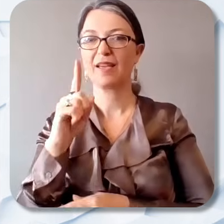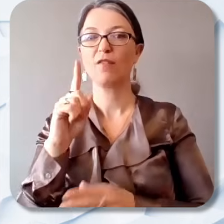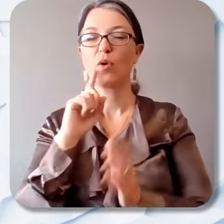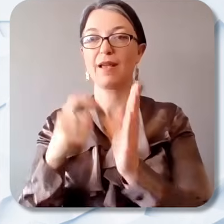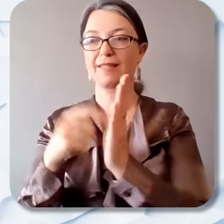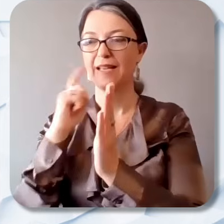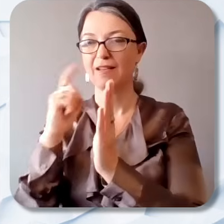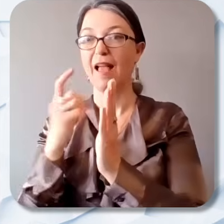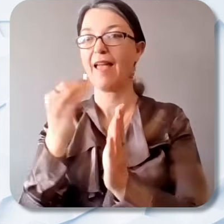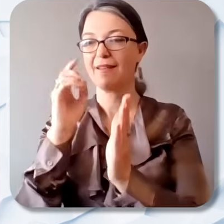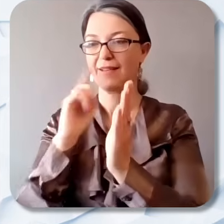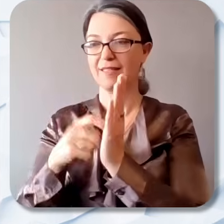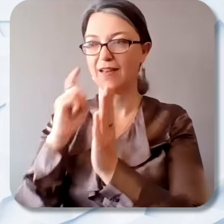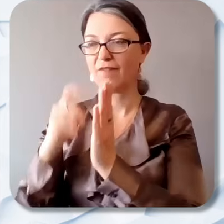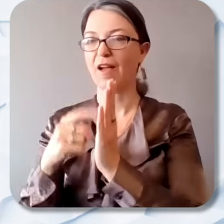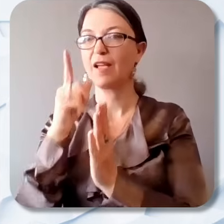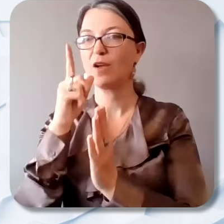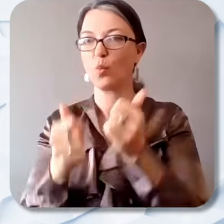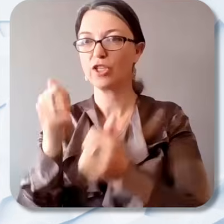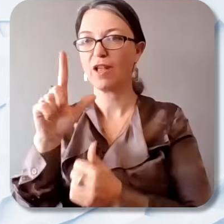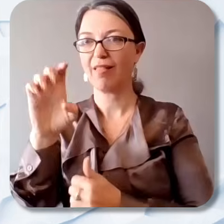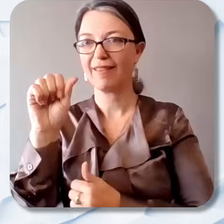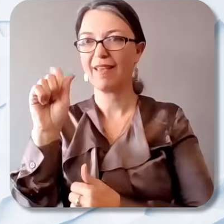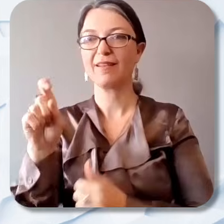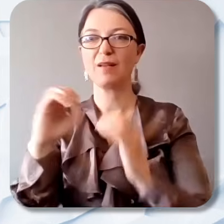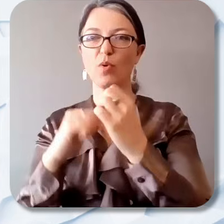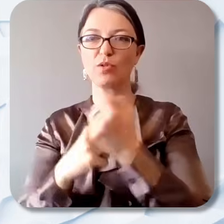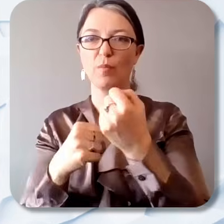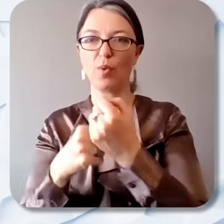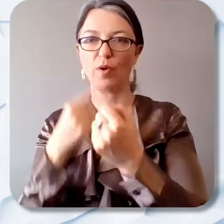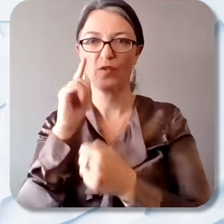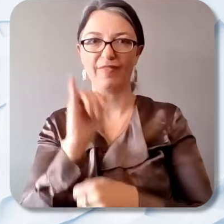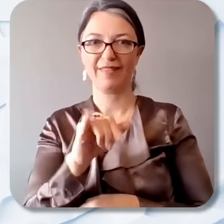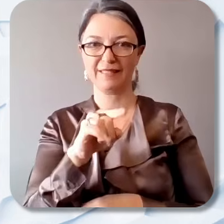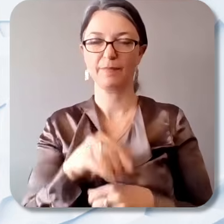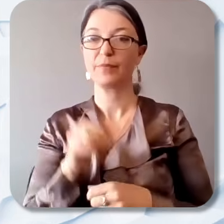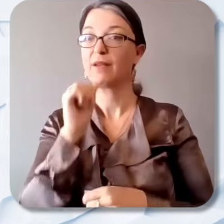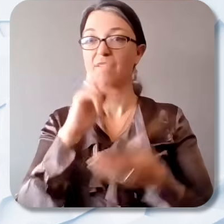additional supports in this space. and that's not going to be every LEA in the State.